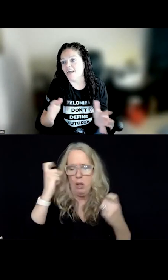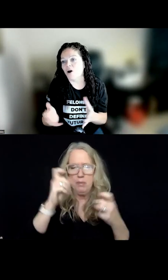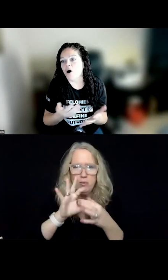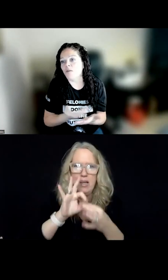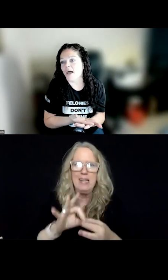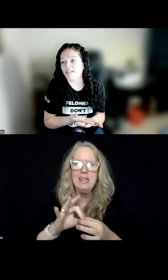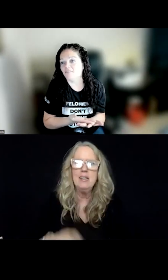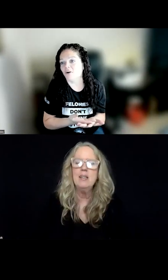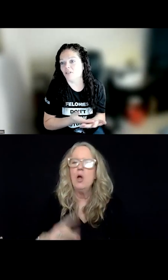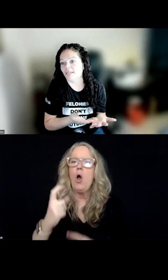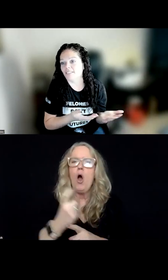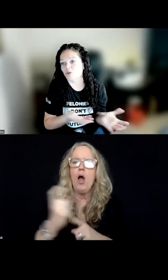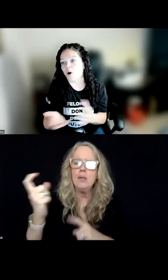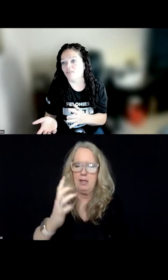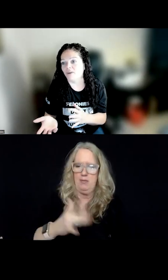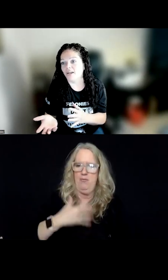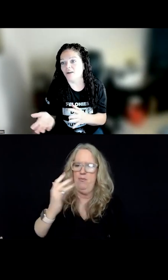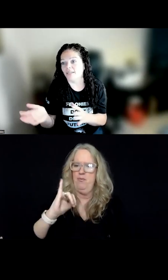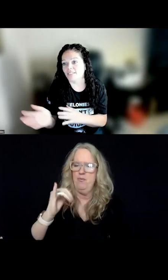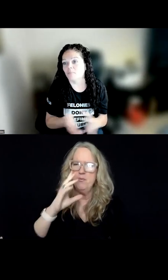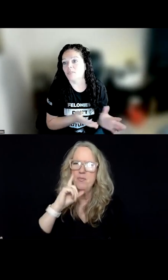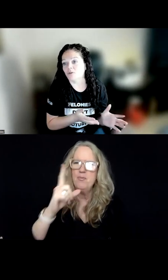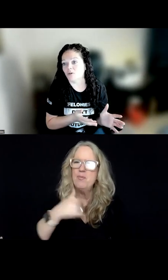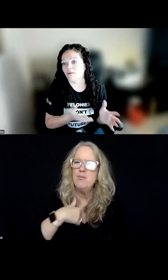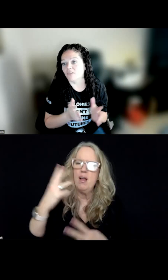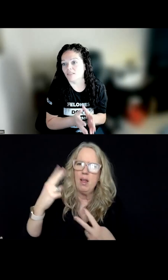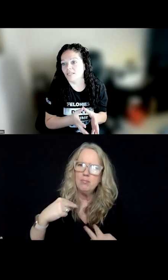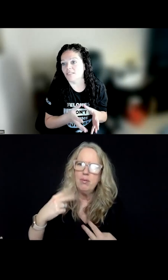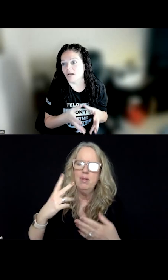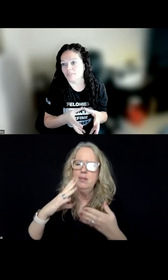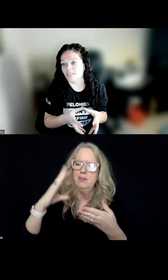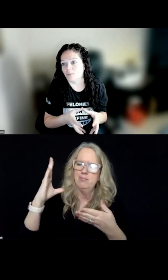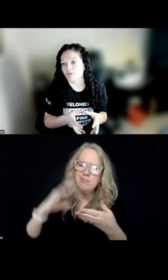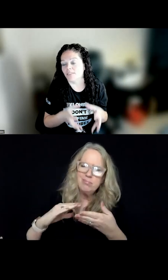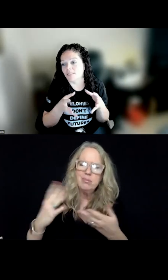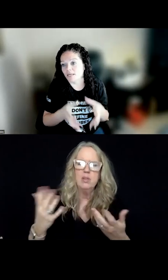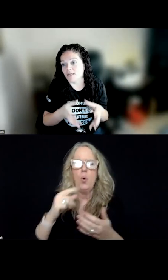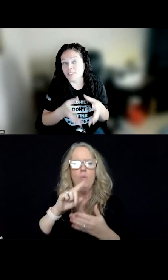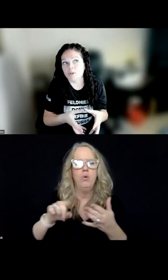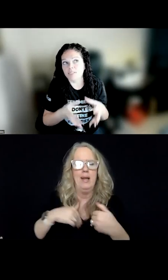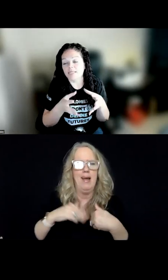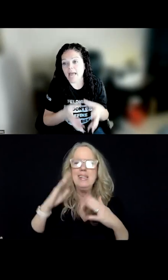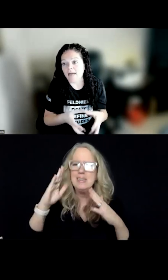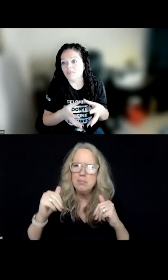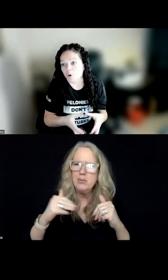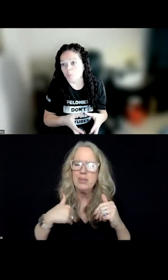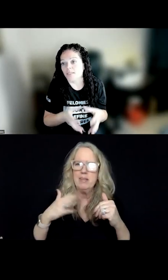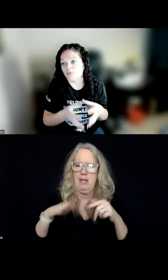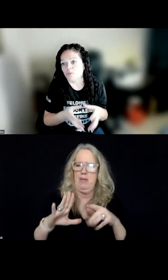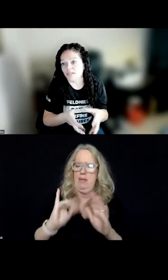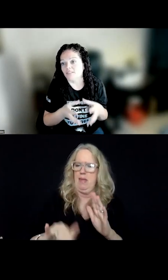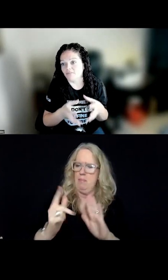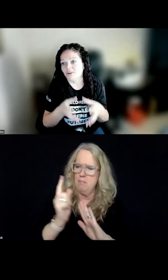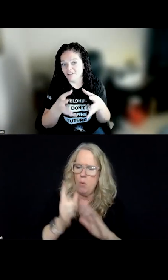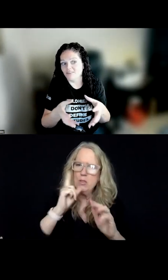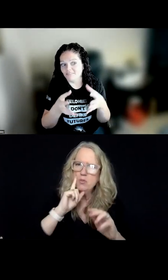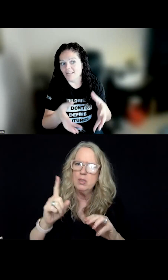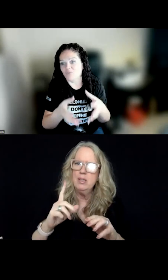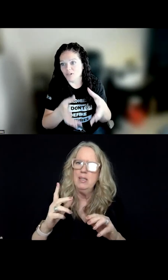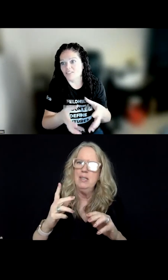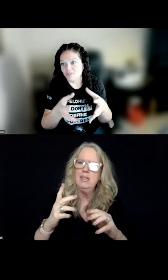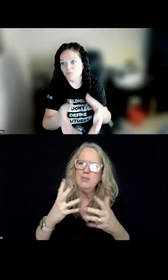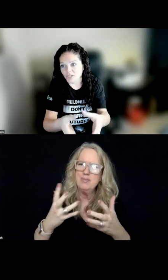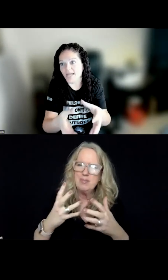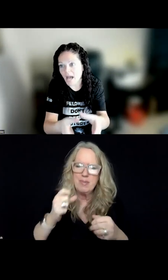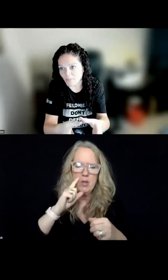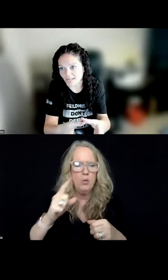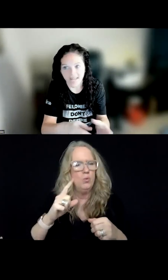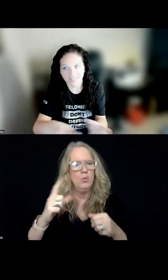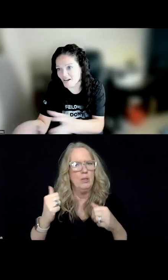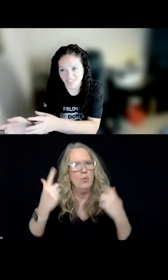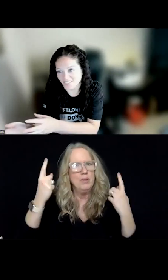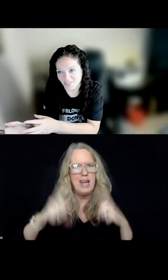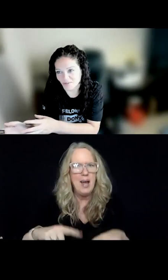IT AUTOMATICALLY FELT DISQUALIFYING AND IT HAD NOTHING TO DO WITH